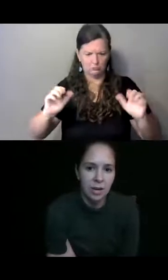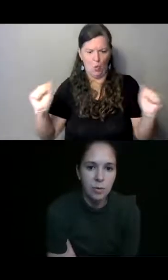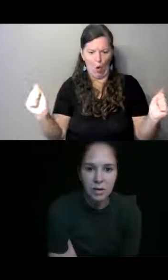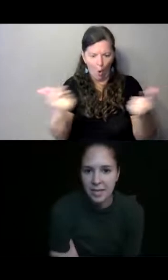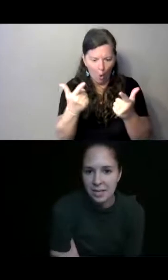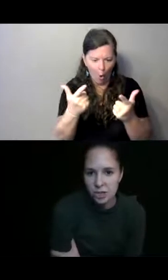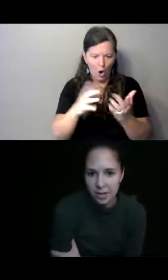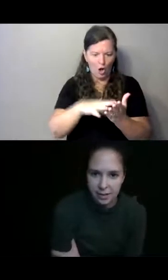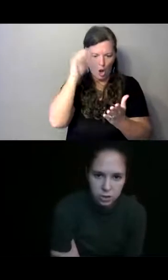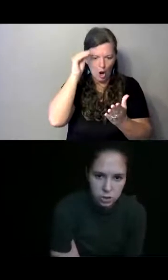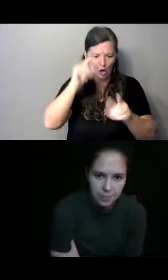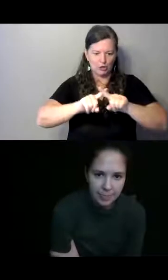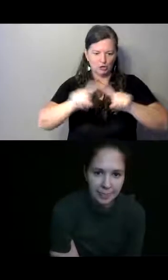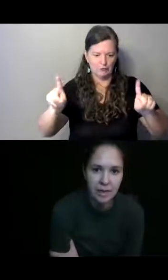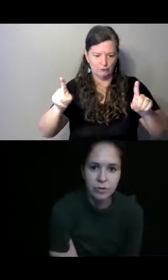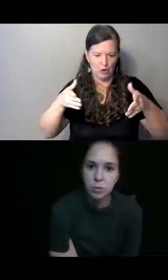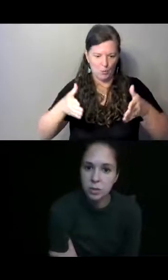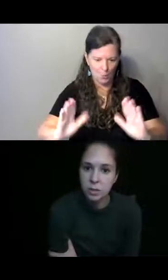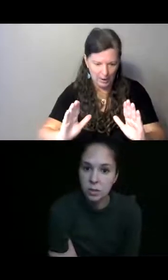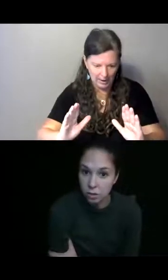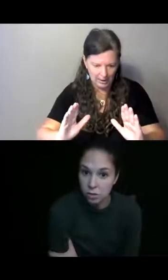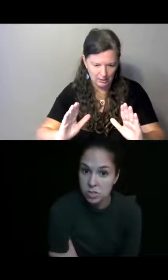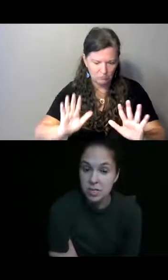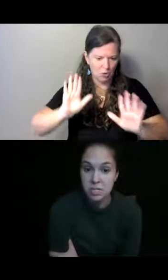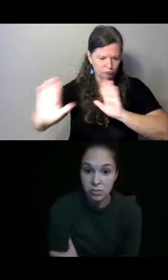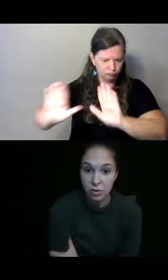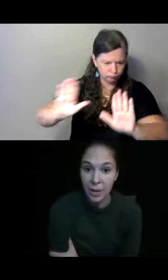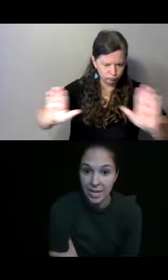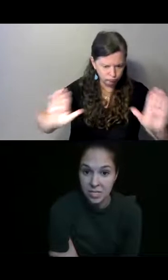I want that challenge. Everyone learns in different ways.